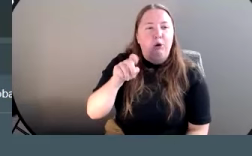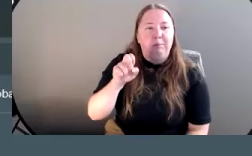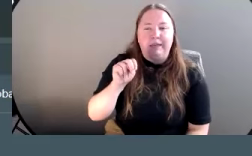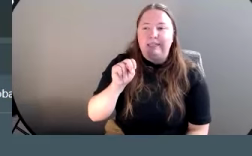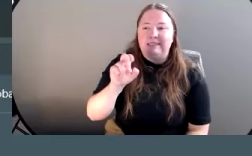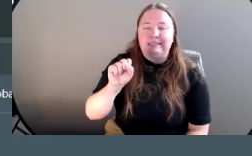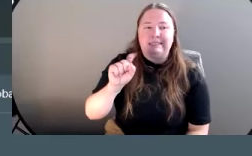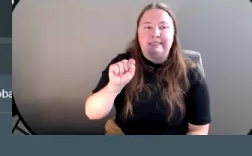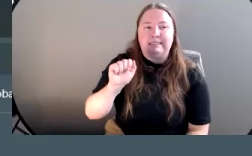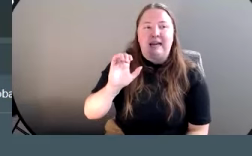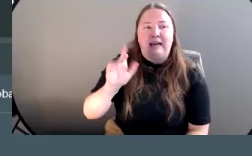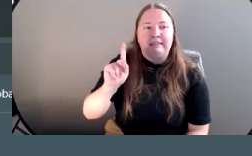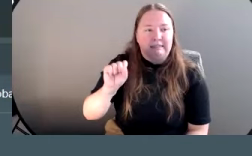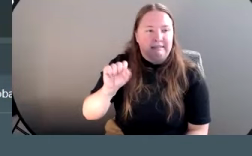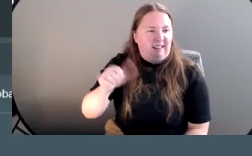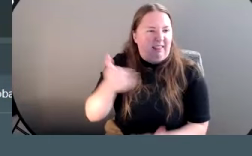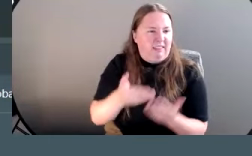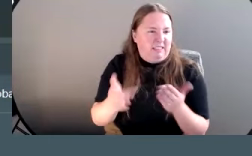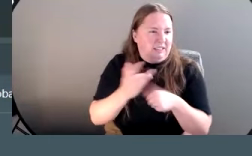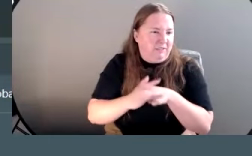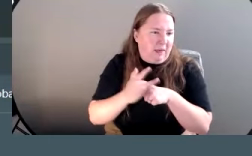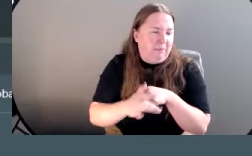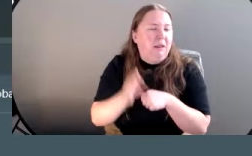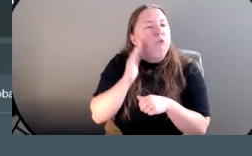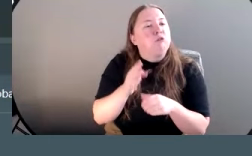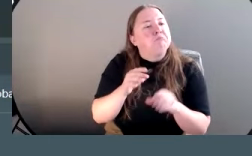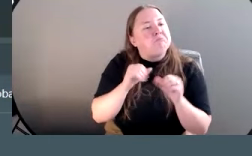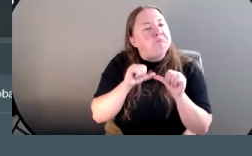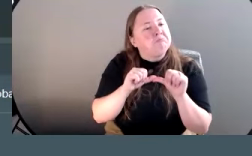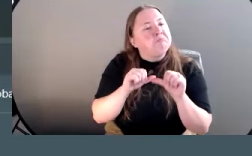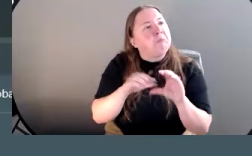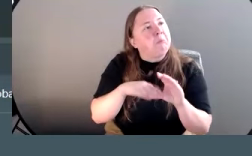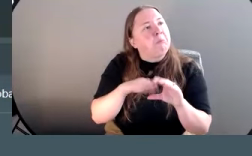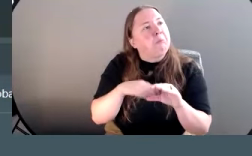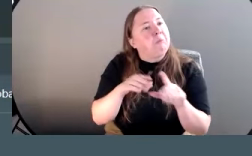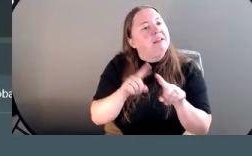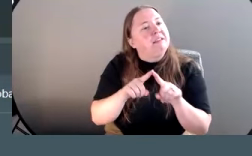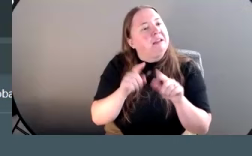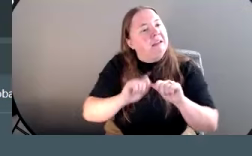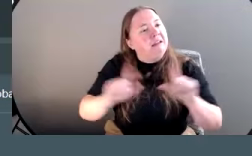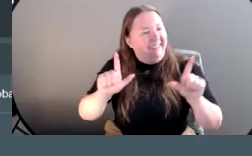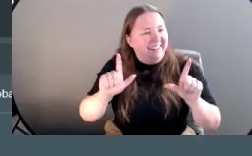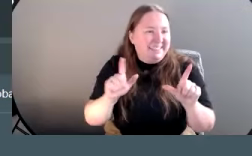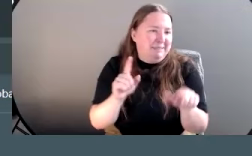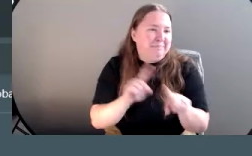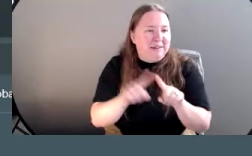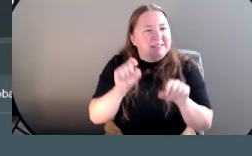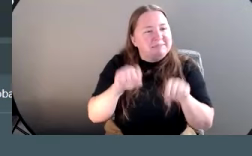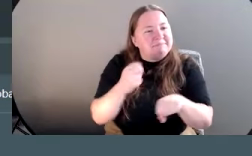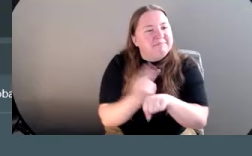In here, I'm going to keep talking until it loads, but if it doesn't, you can use Sally's links and look for yourself.